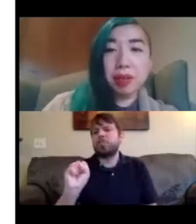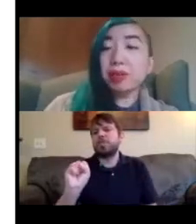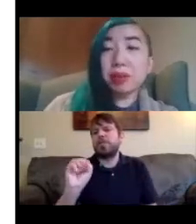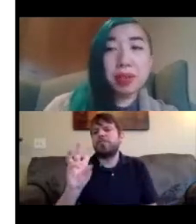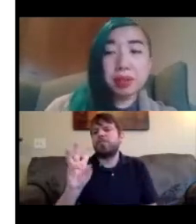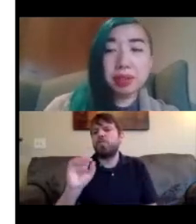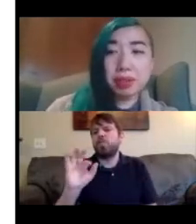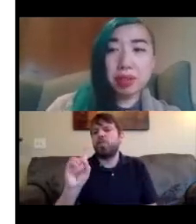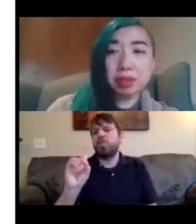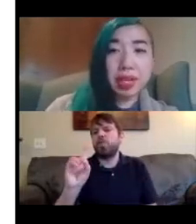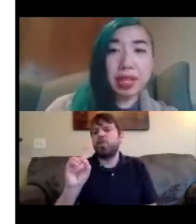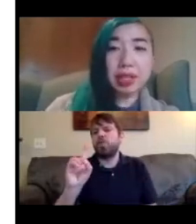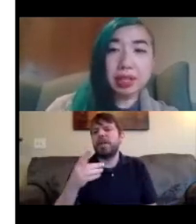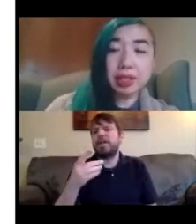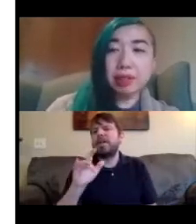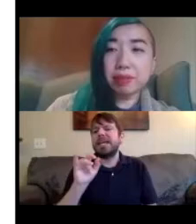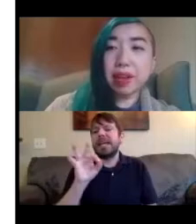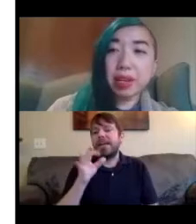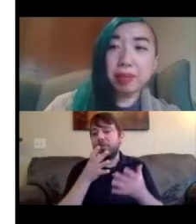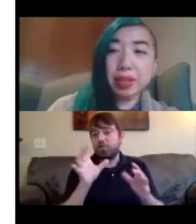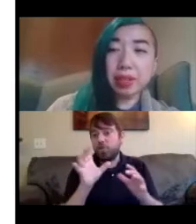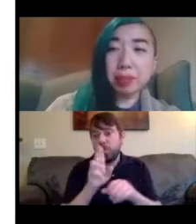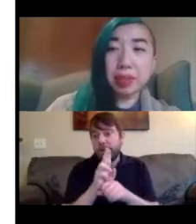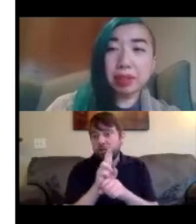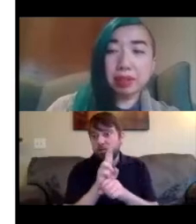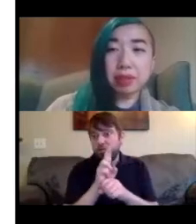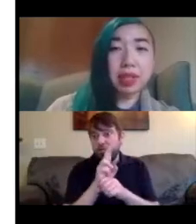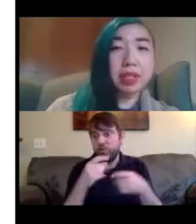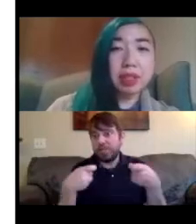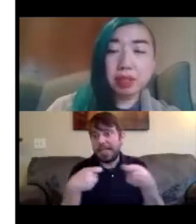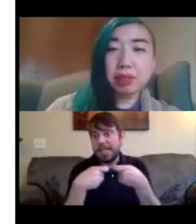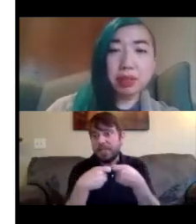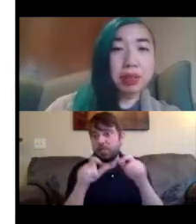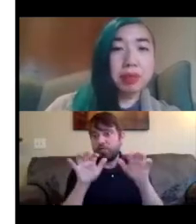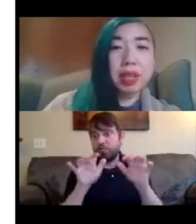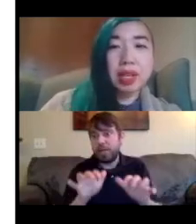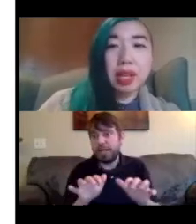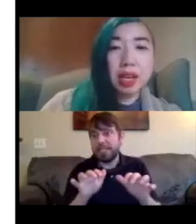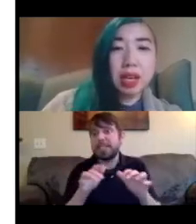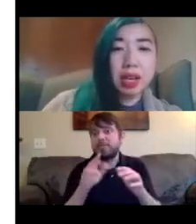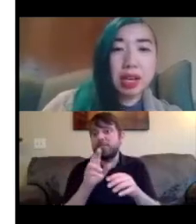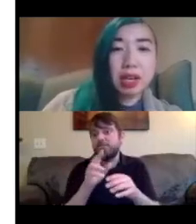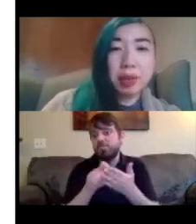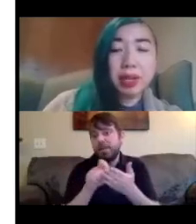don't want to use electronic writing, that's fine, but I think it will be easier if you do. And then